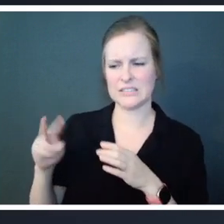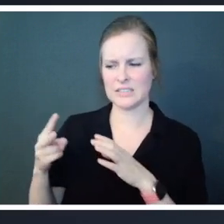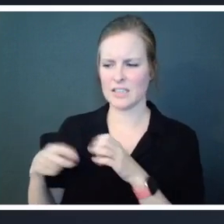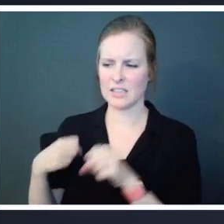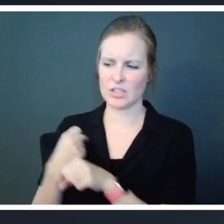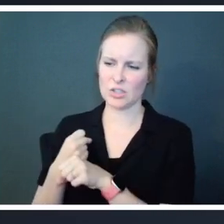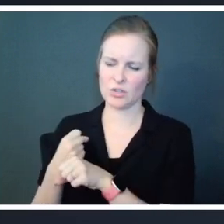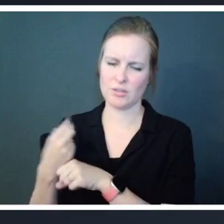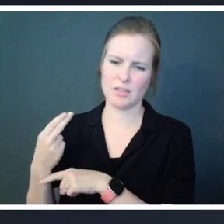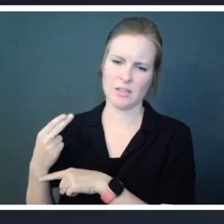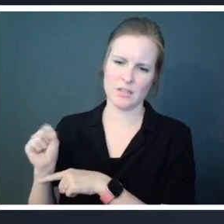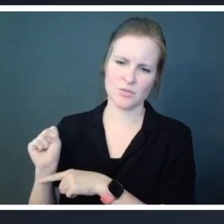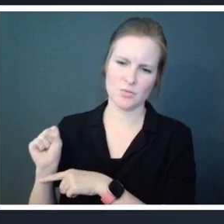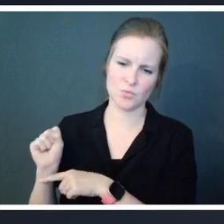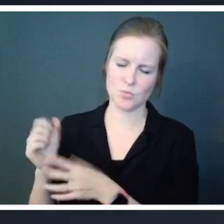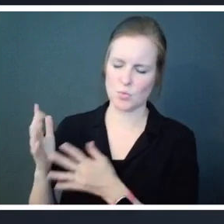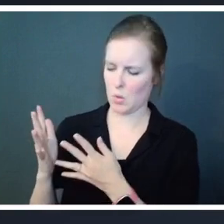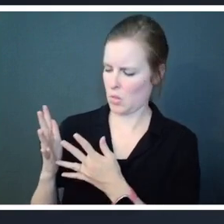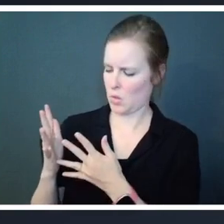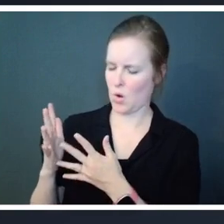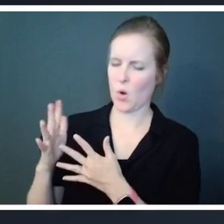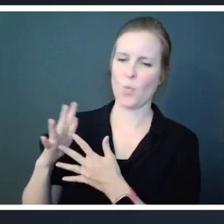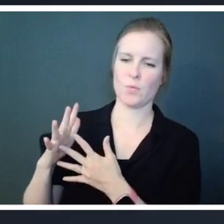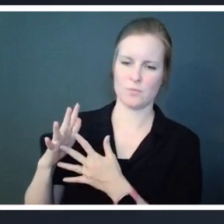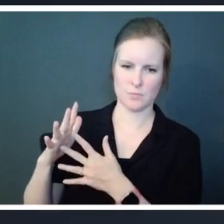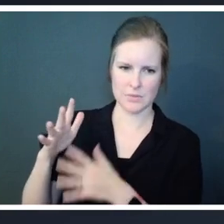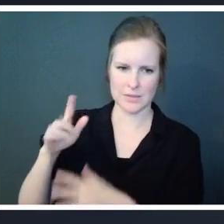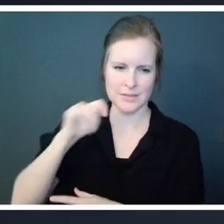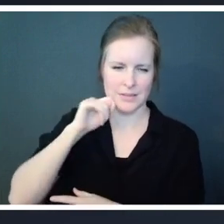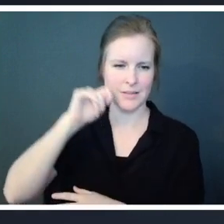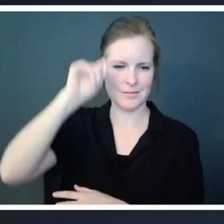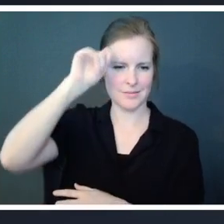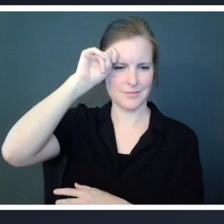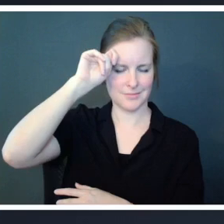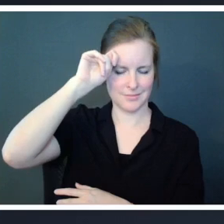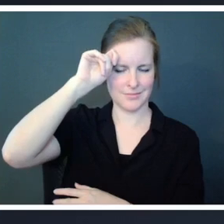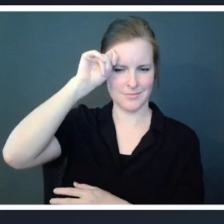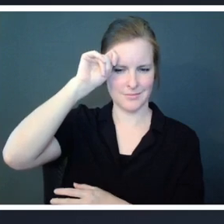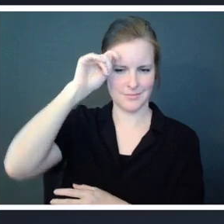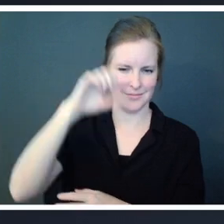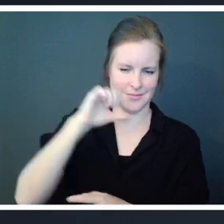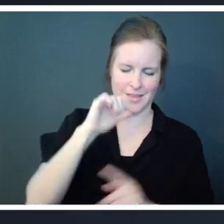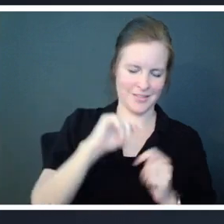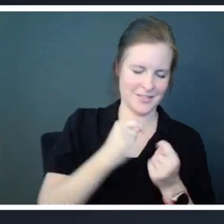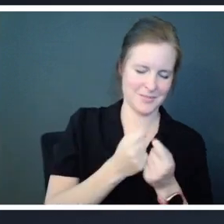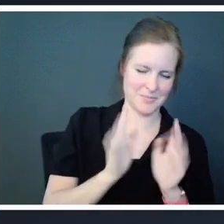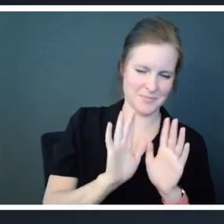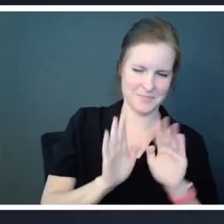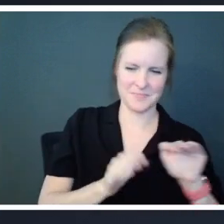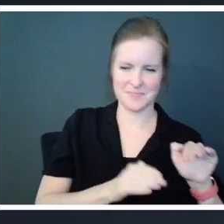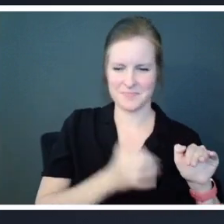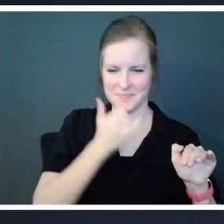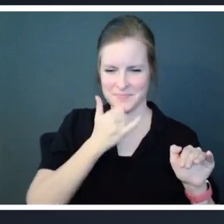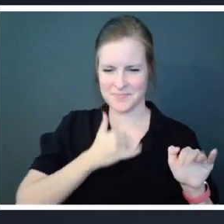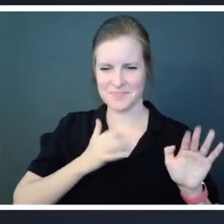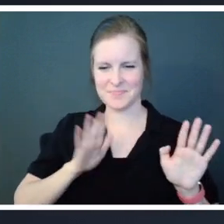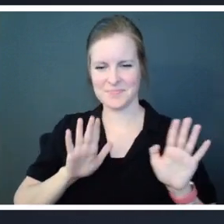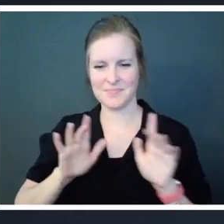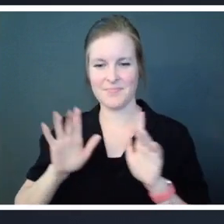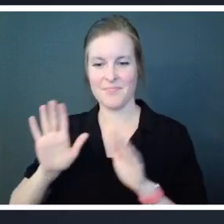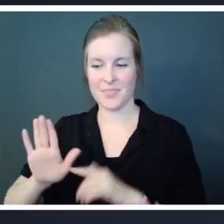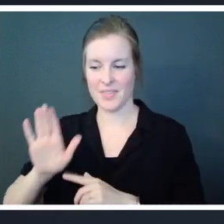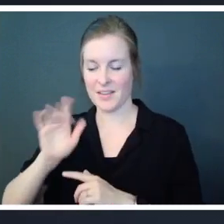earlier teens. They're kind of 15, 16. And they have some, like, greater understanding of autonomy